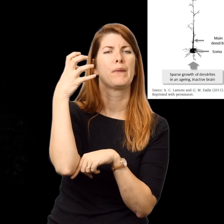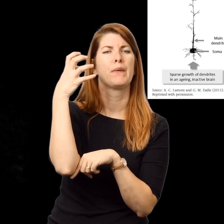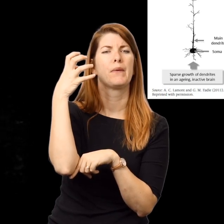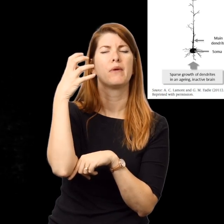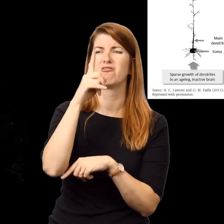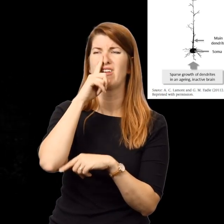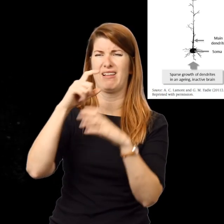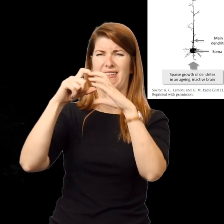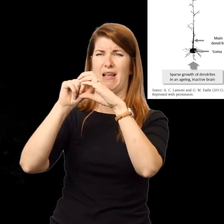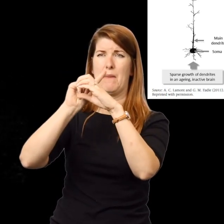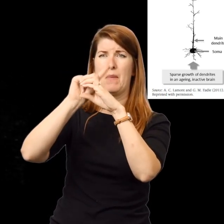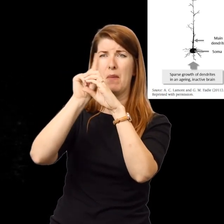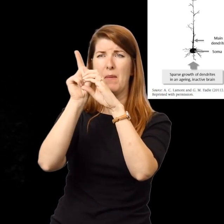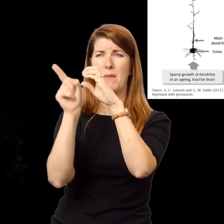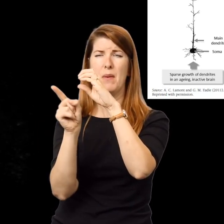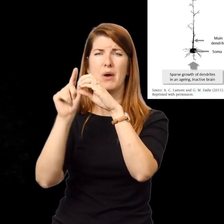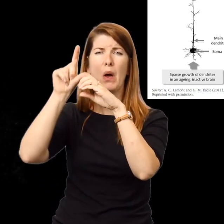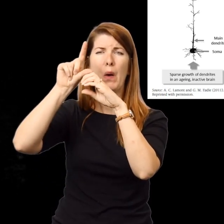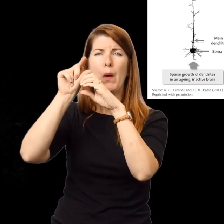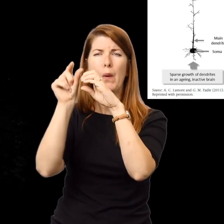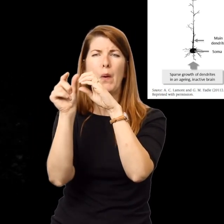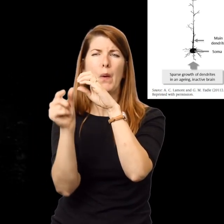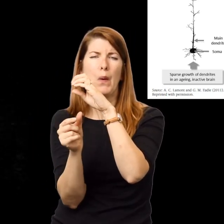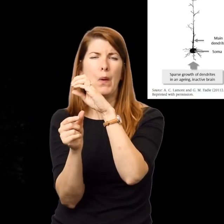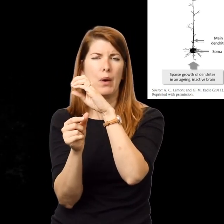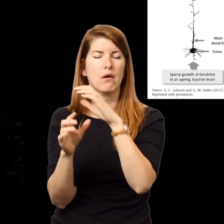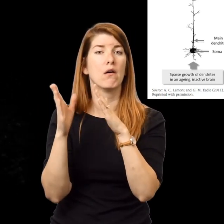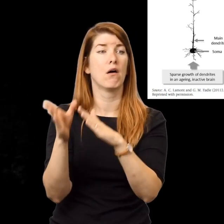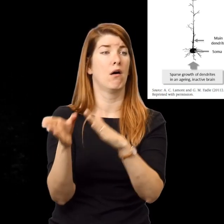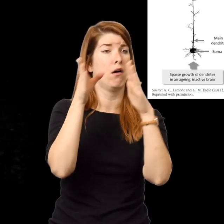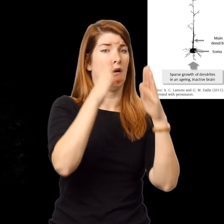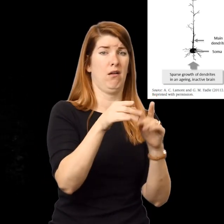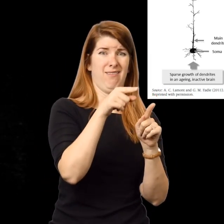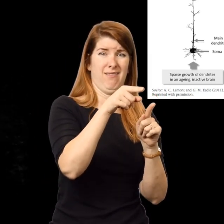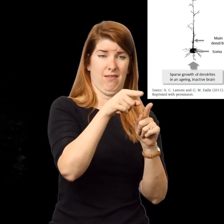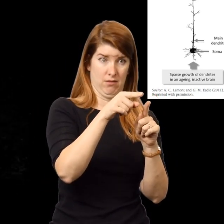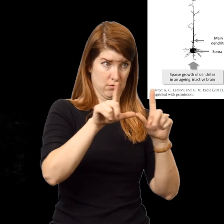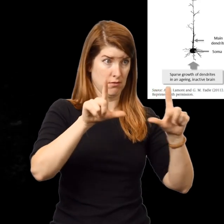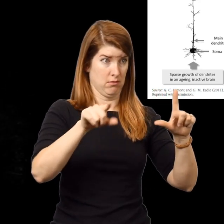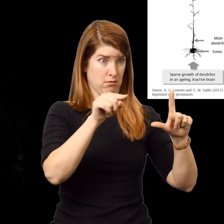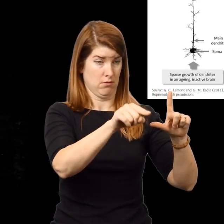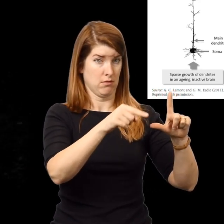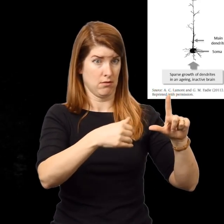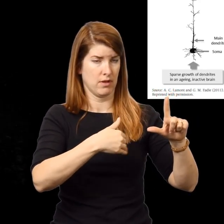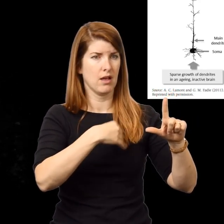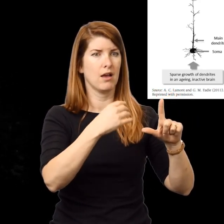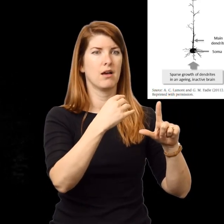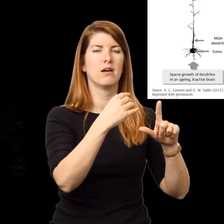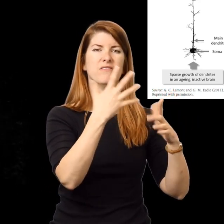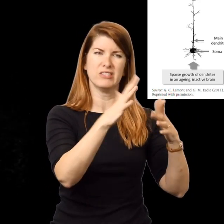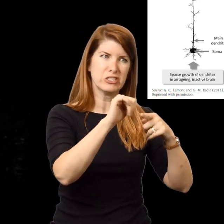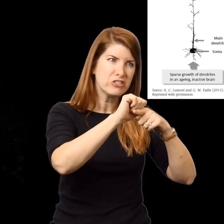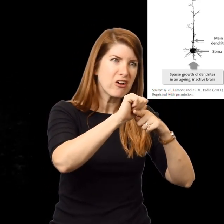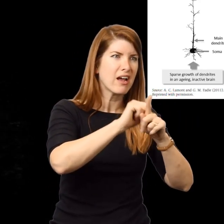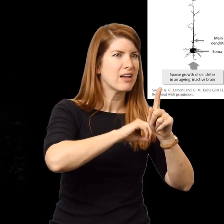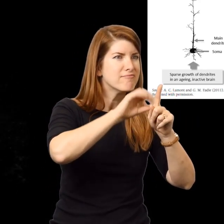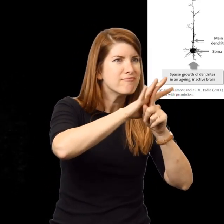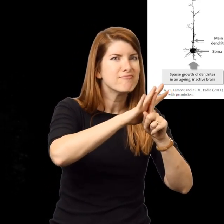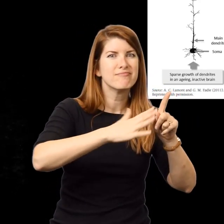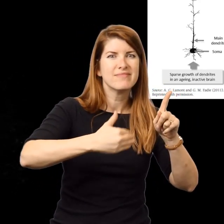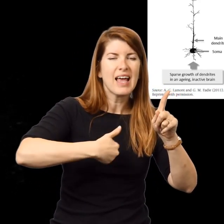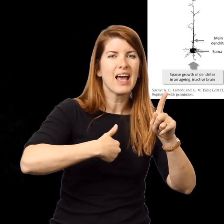The branches it has are really short, versus the neuron on the right that has been trained is